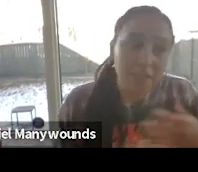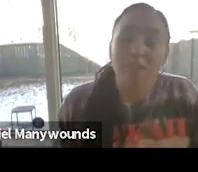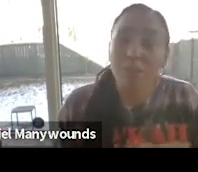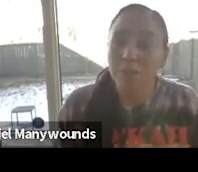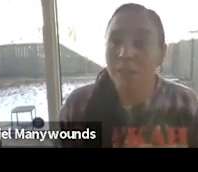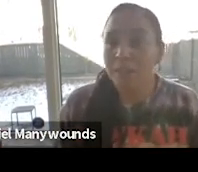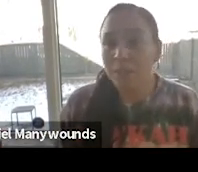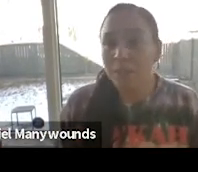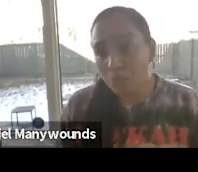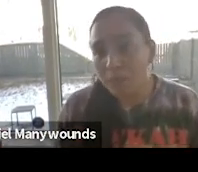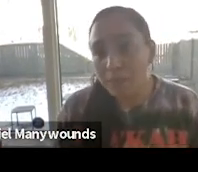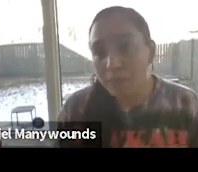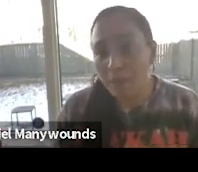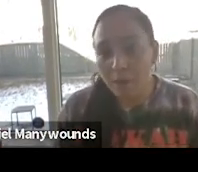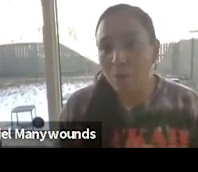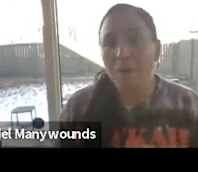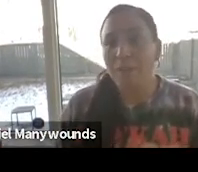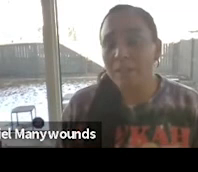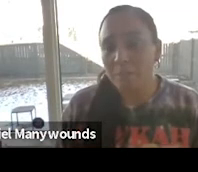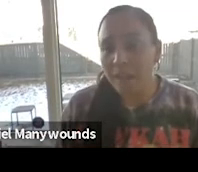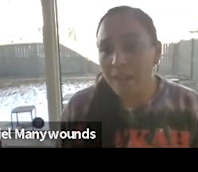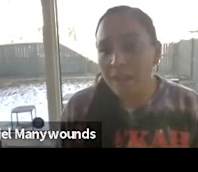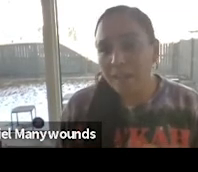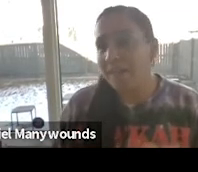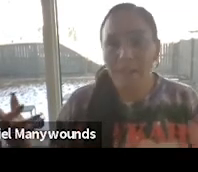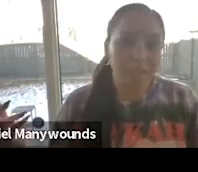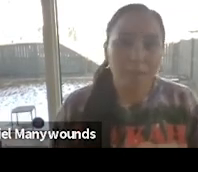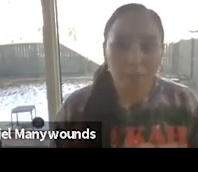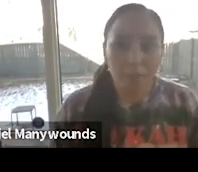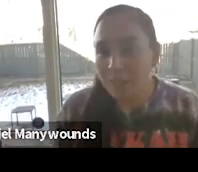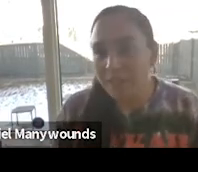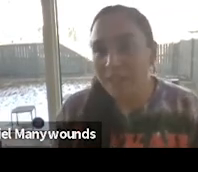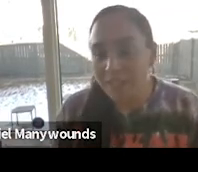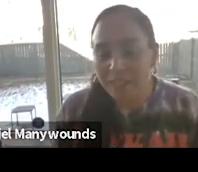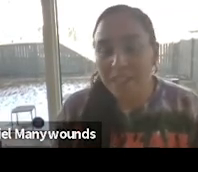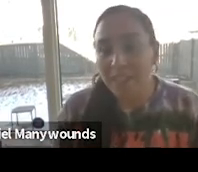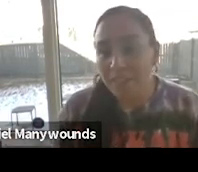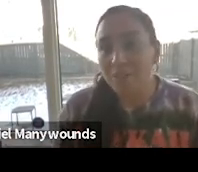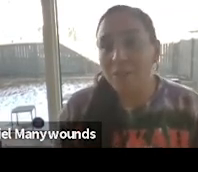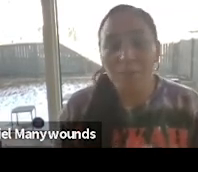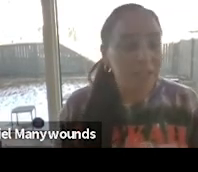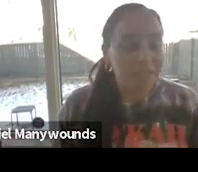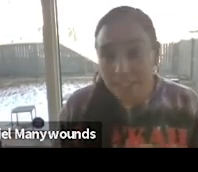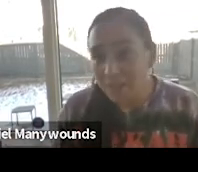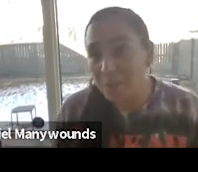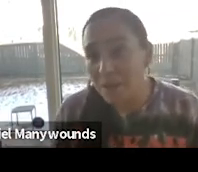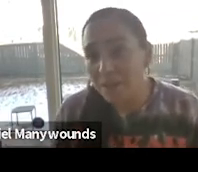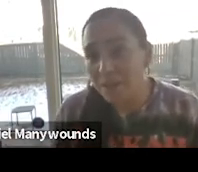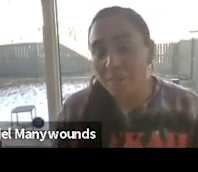continue to ruin our water supply. And like companies like Nestle continue to steal water